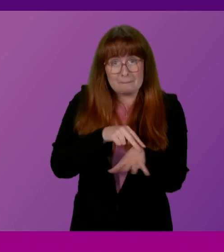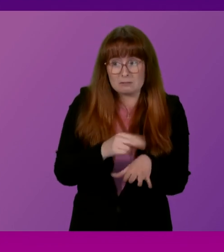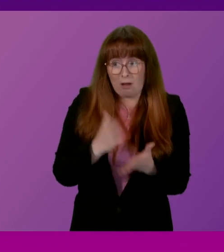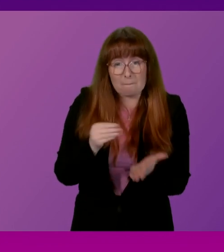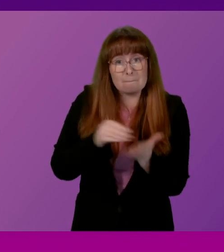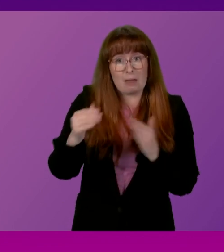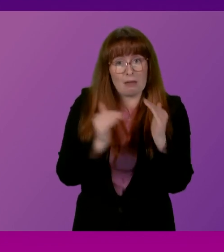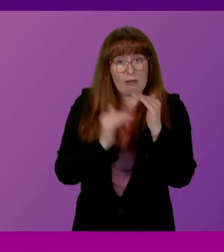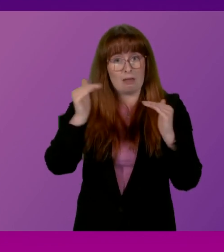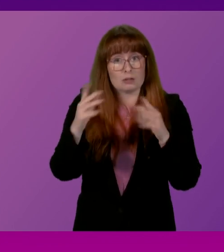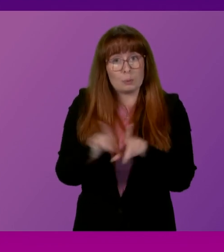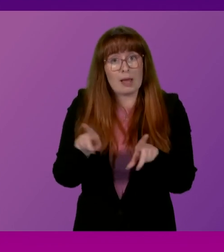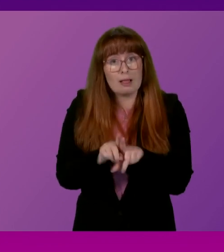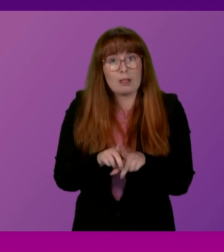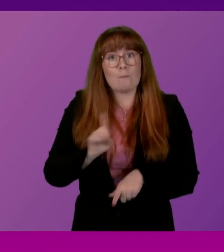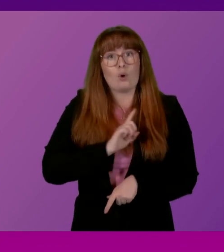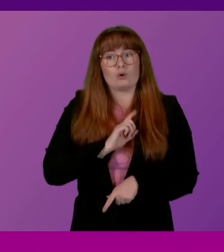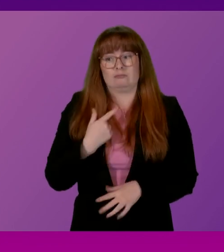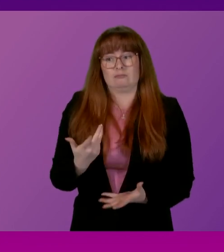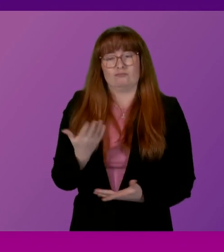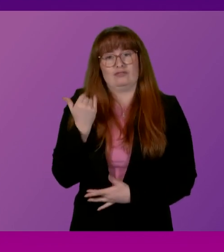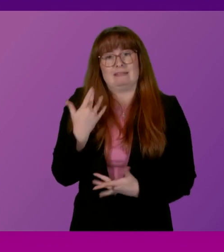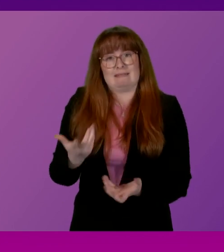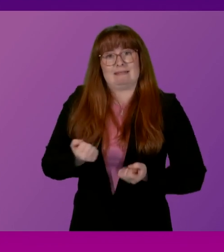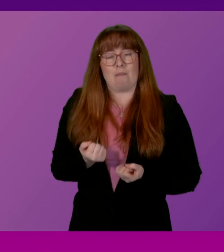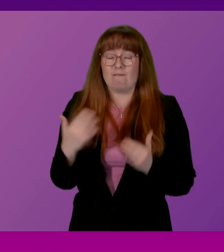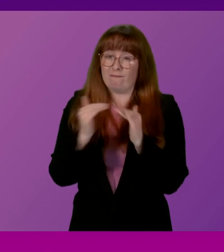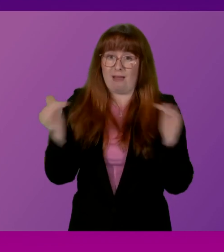I am pleased to say that, because of a recent acceptance of a very fair offer to police